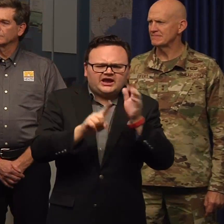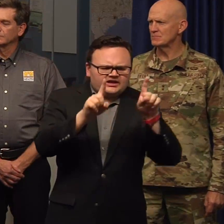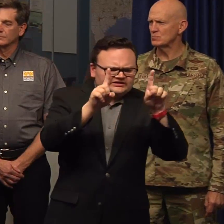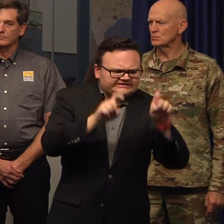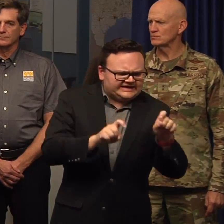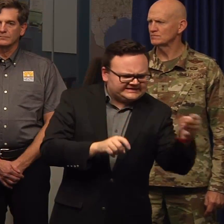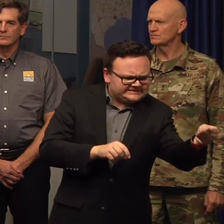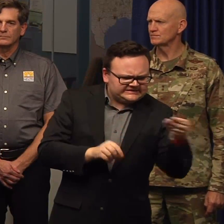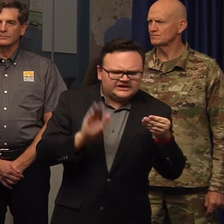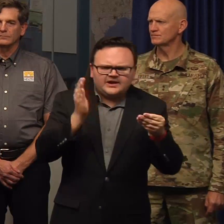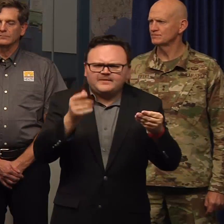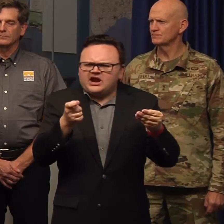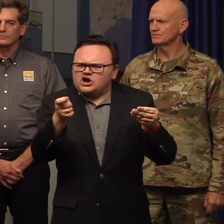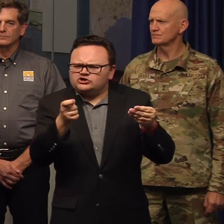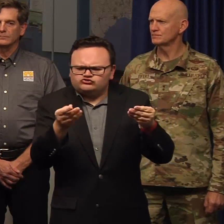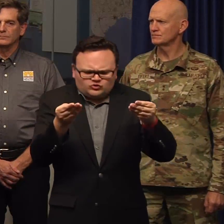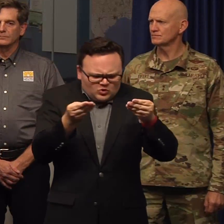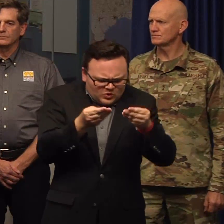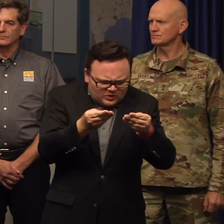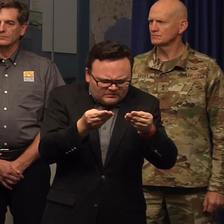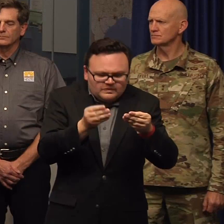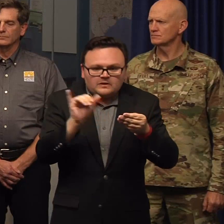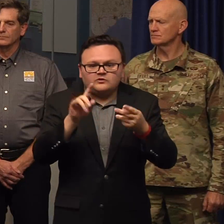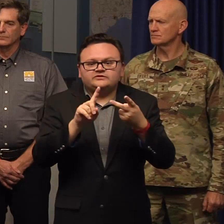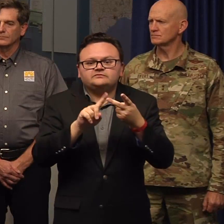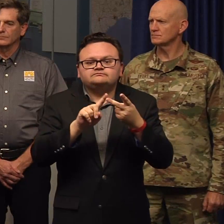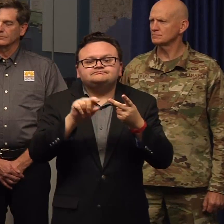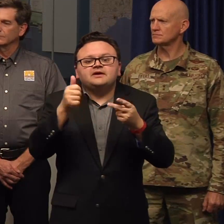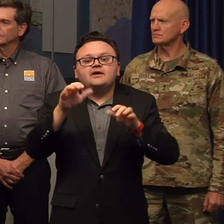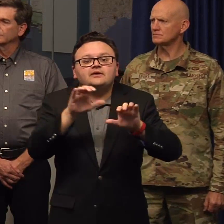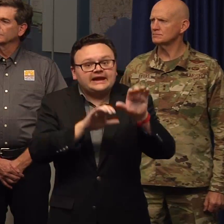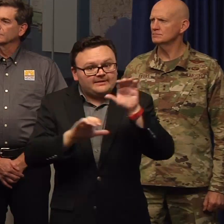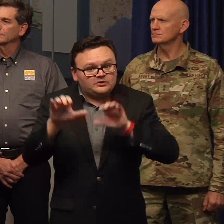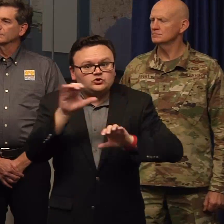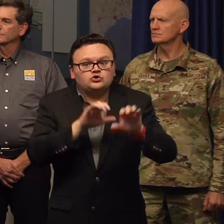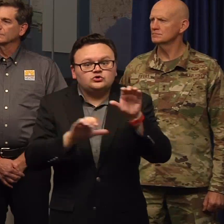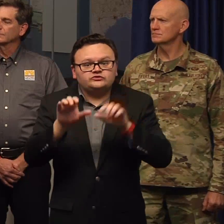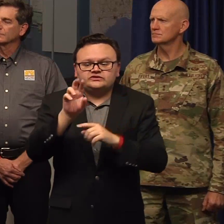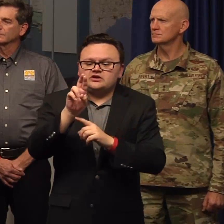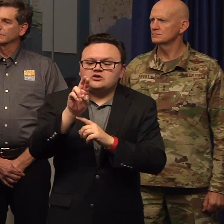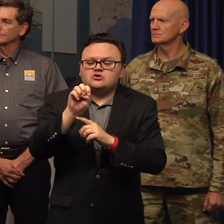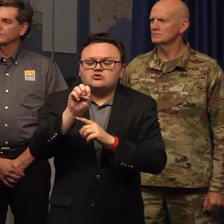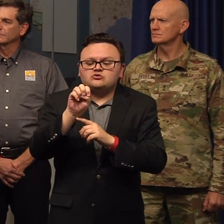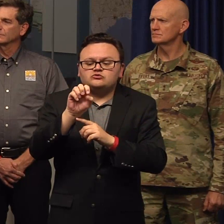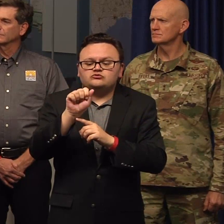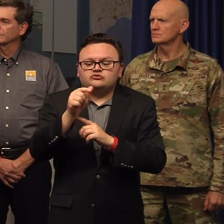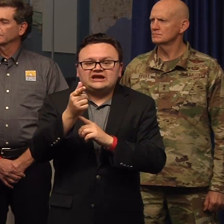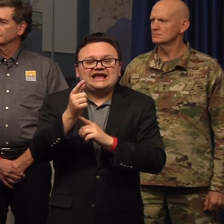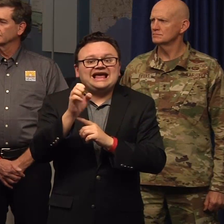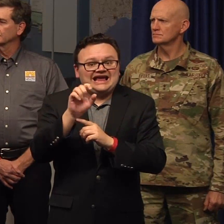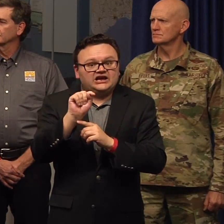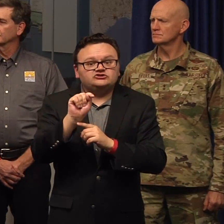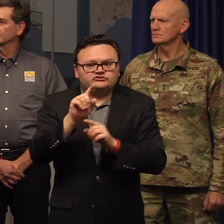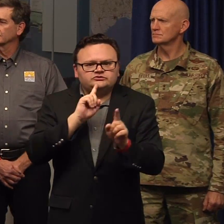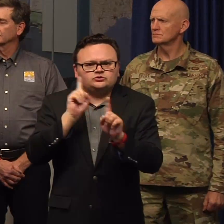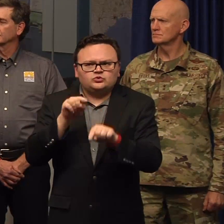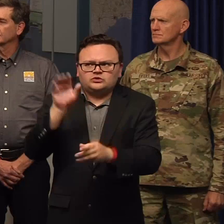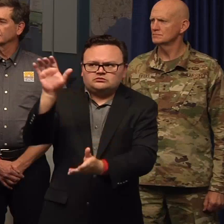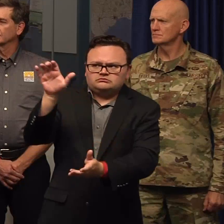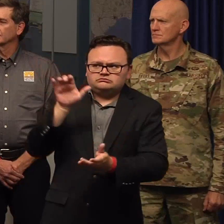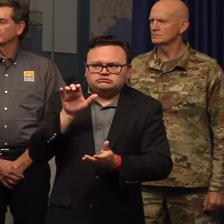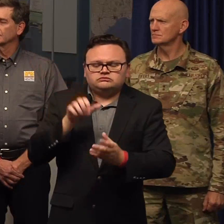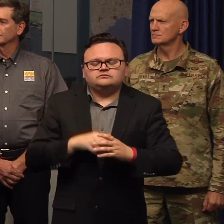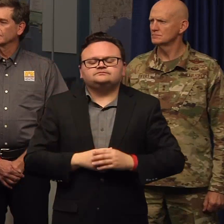ANOTHERCOMPONENT TO DOING THE